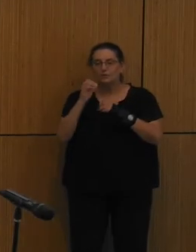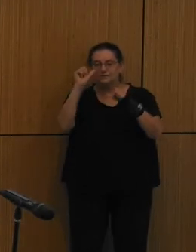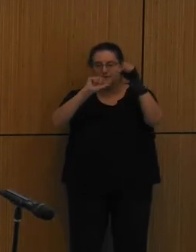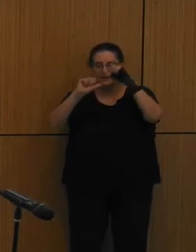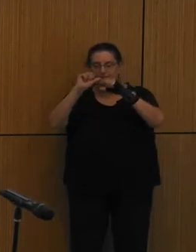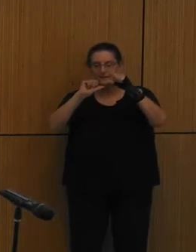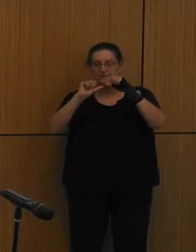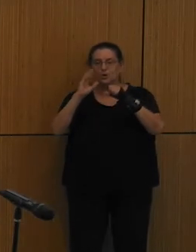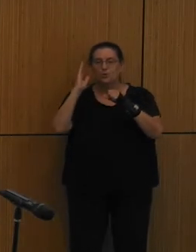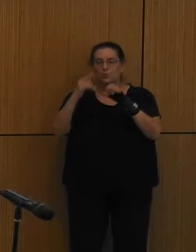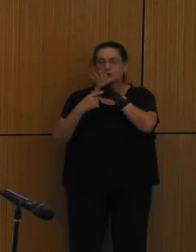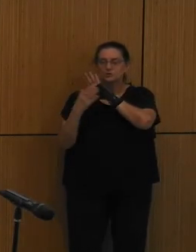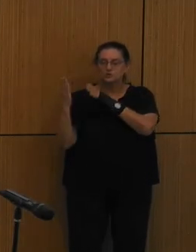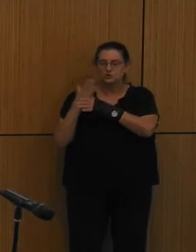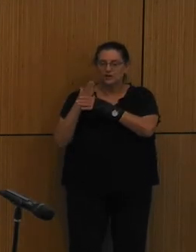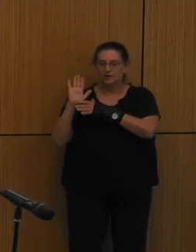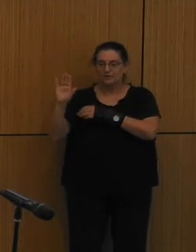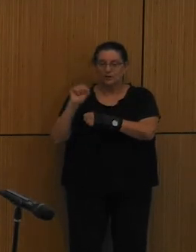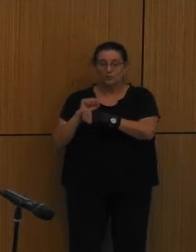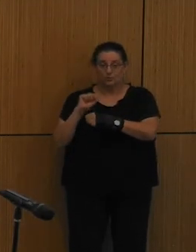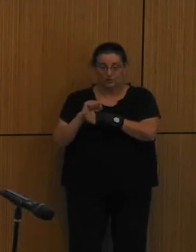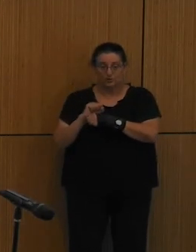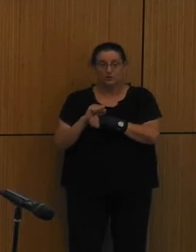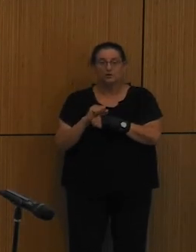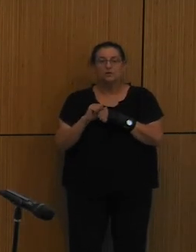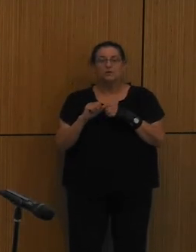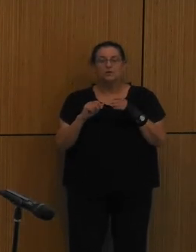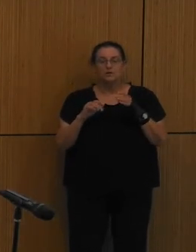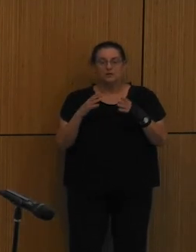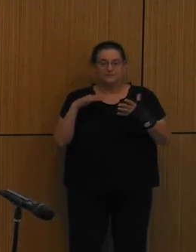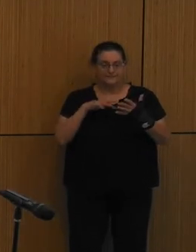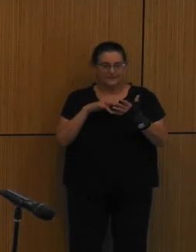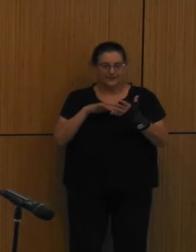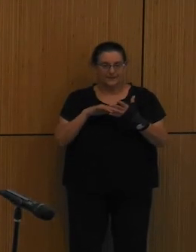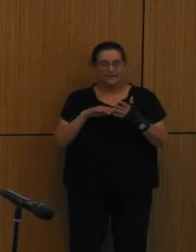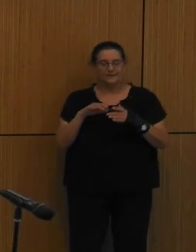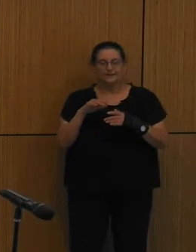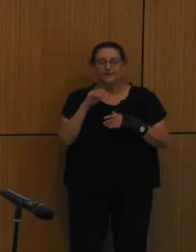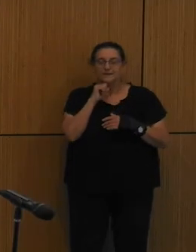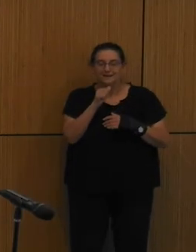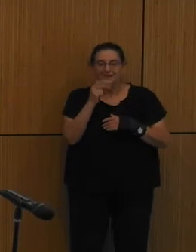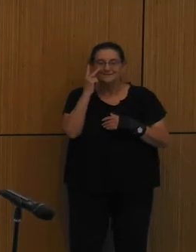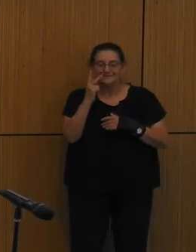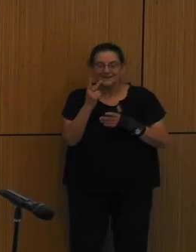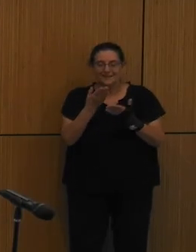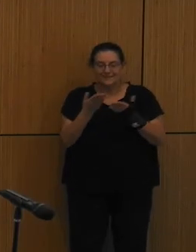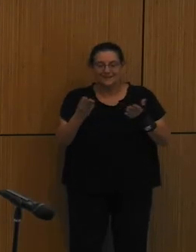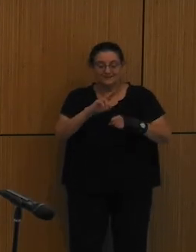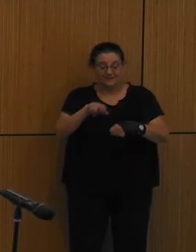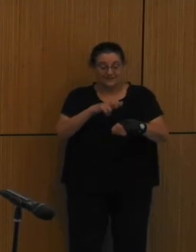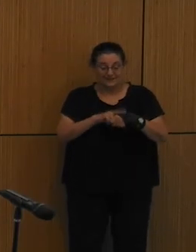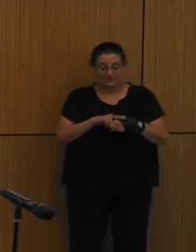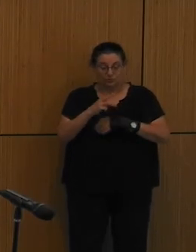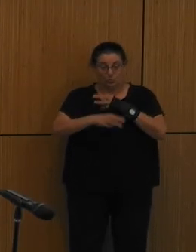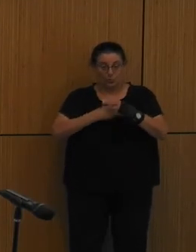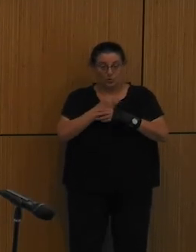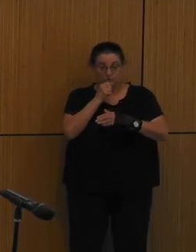of their work, studying ordinarily unseen aspects of the natural world beneath our feet, inside our bodies, and across the cosmos.